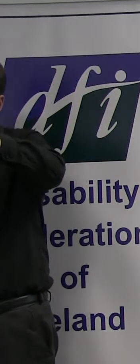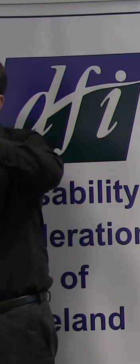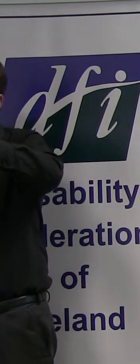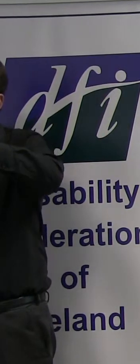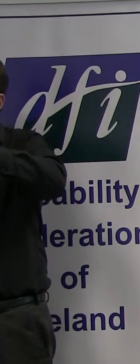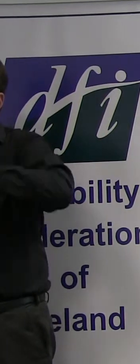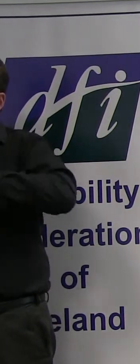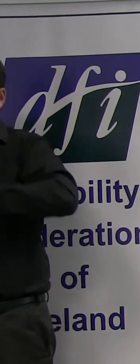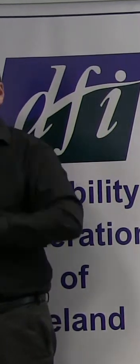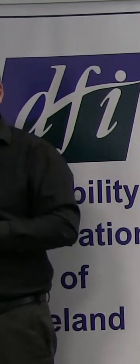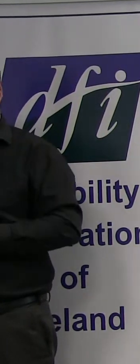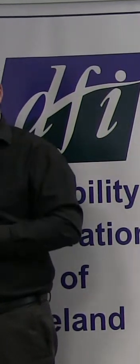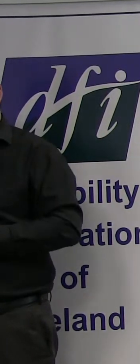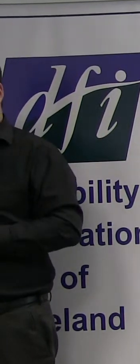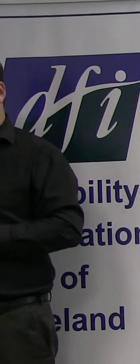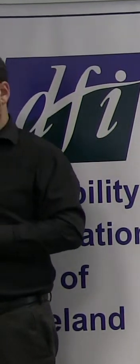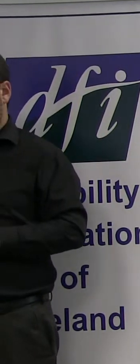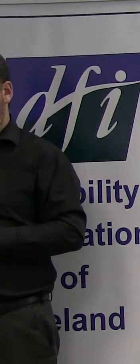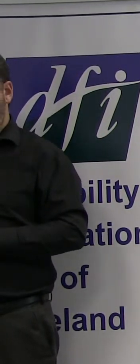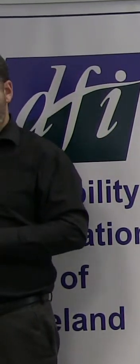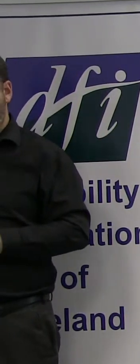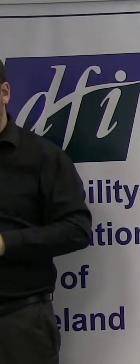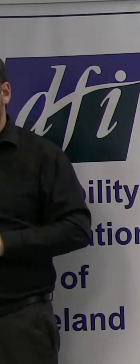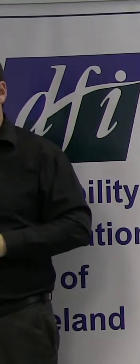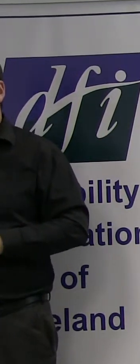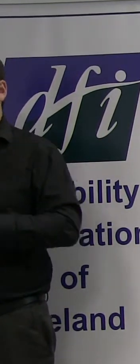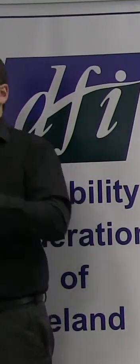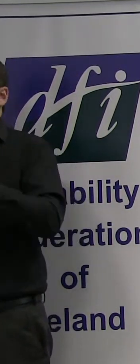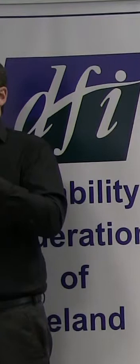money for themselves and the shop somewhere in the town anywhere around